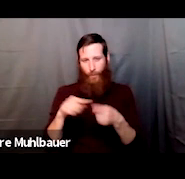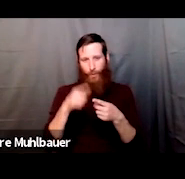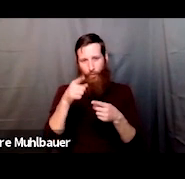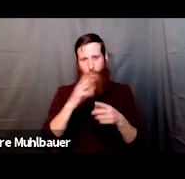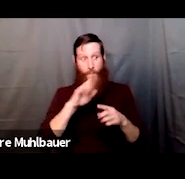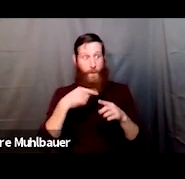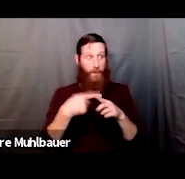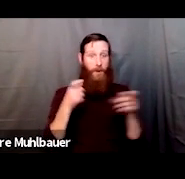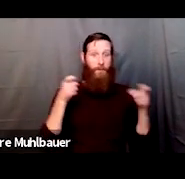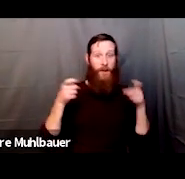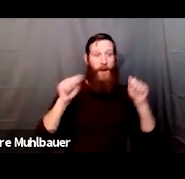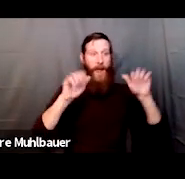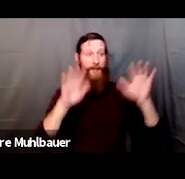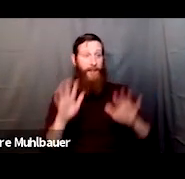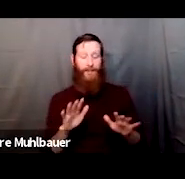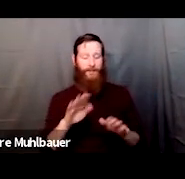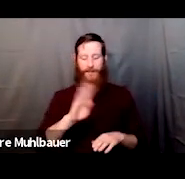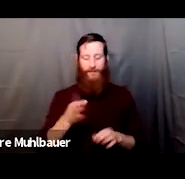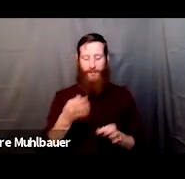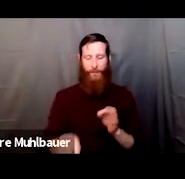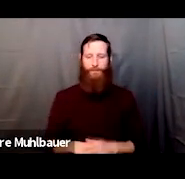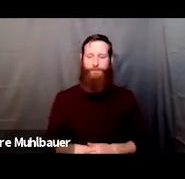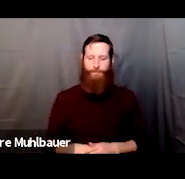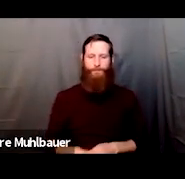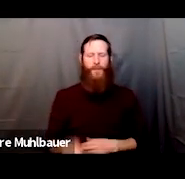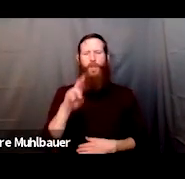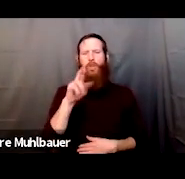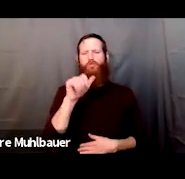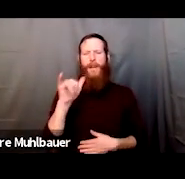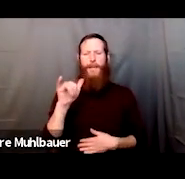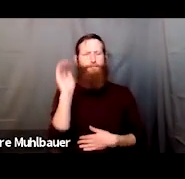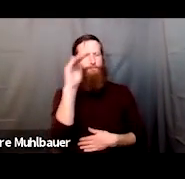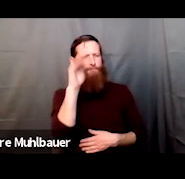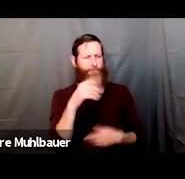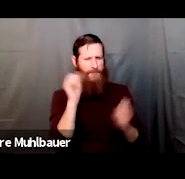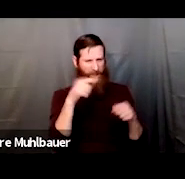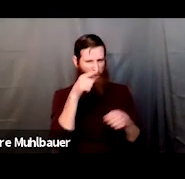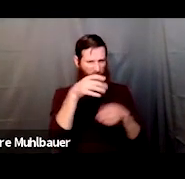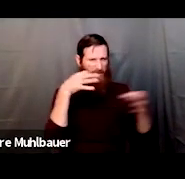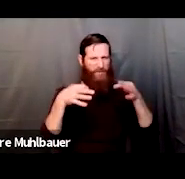Ray is wondering if you can describe "the convexities"